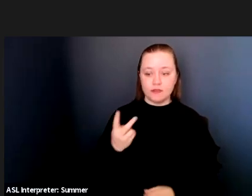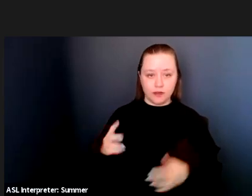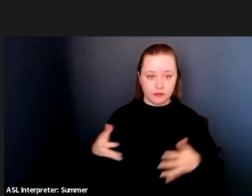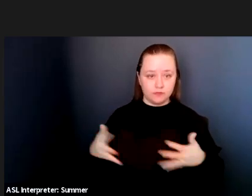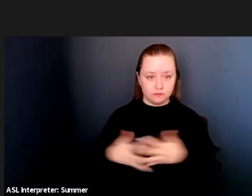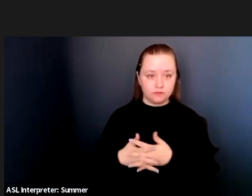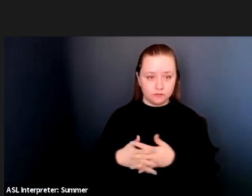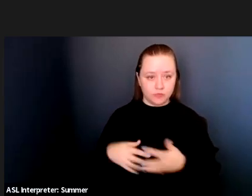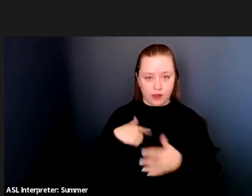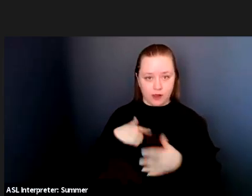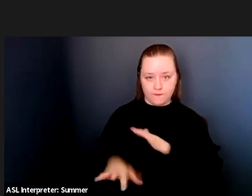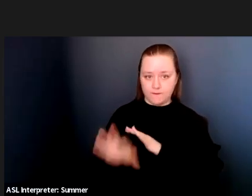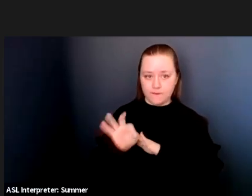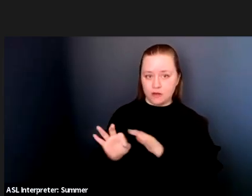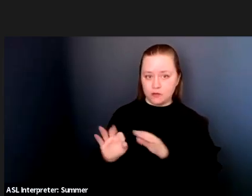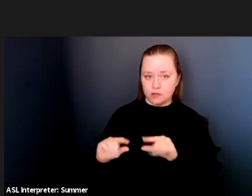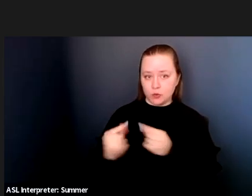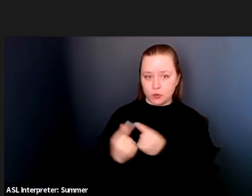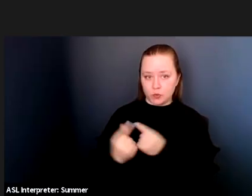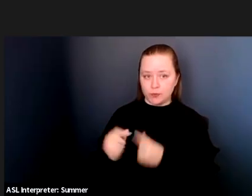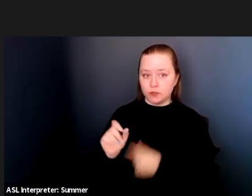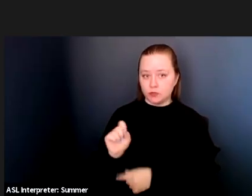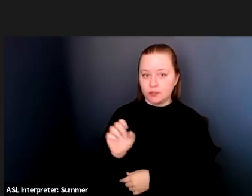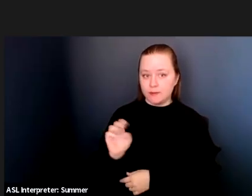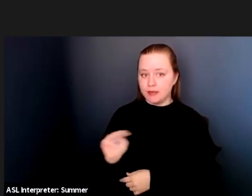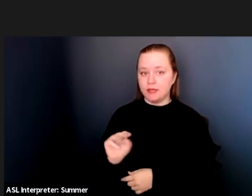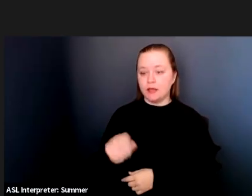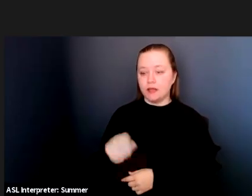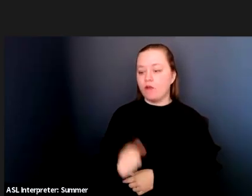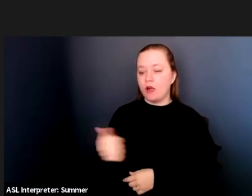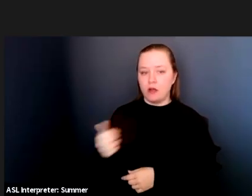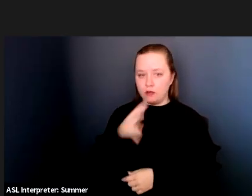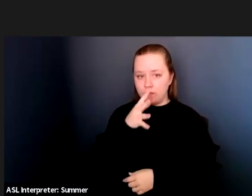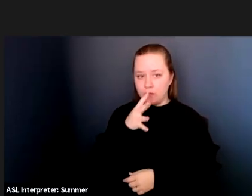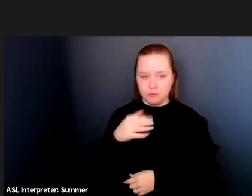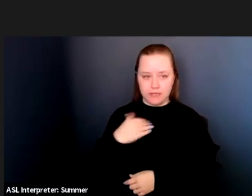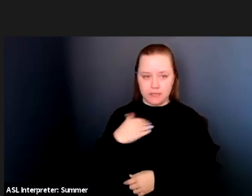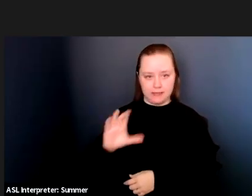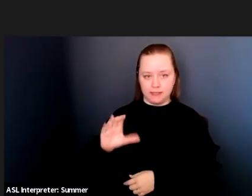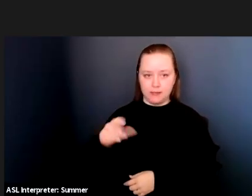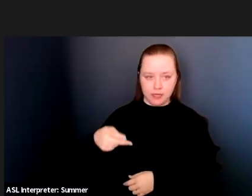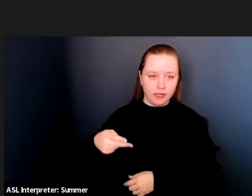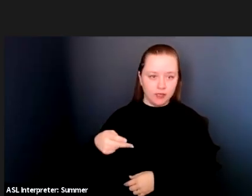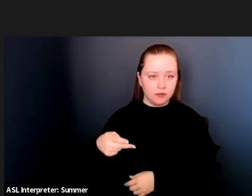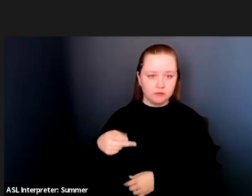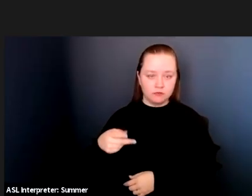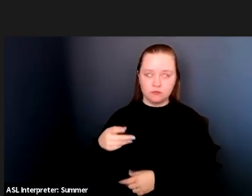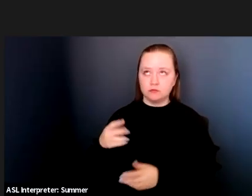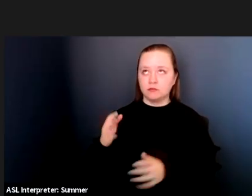on social media of other moms that had CP, and it was revelatory.